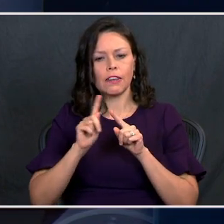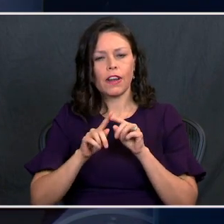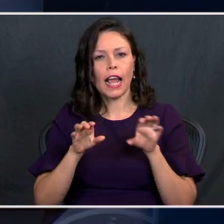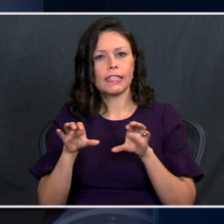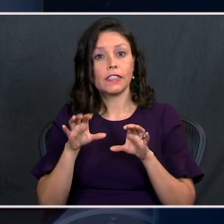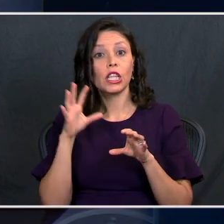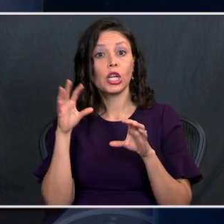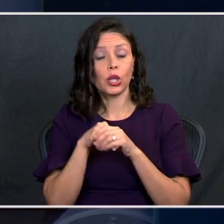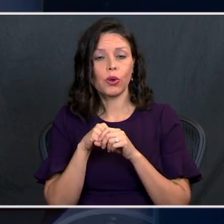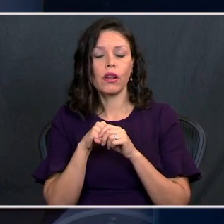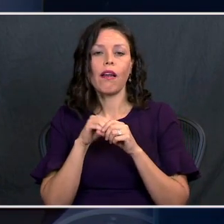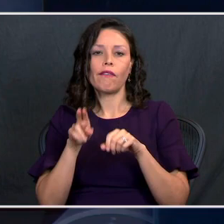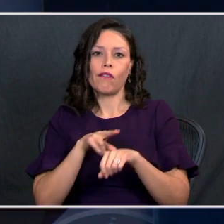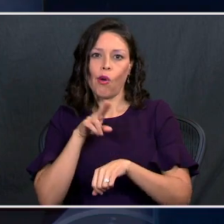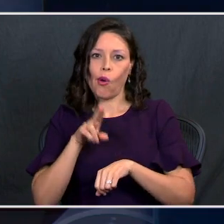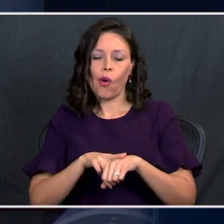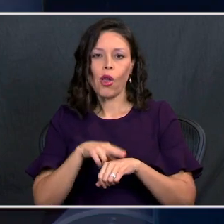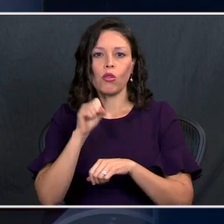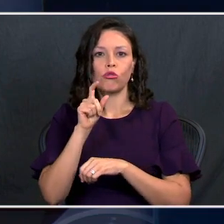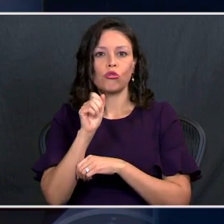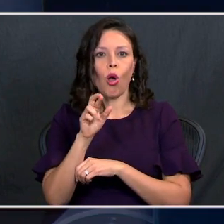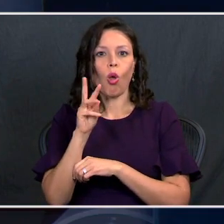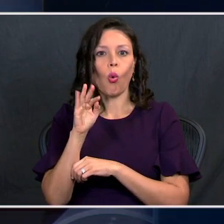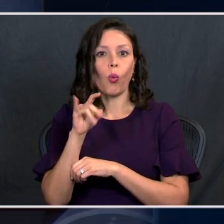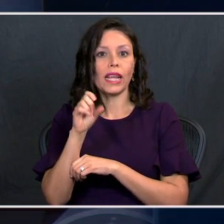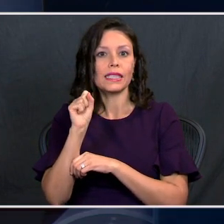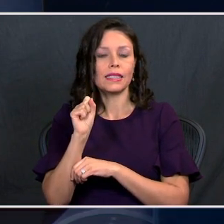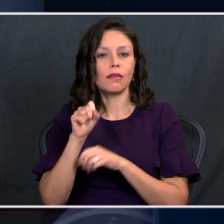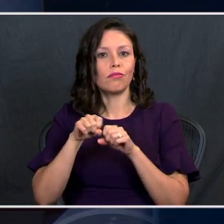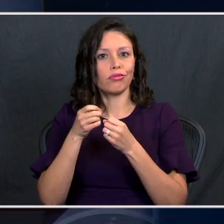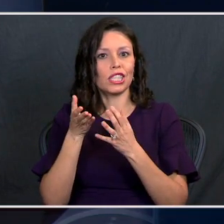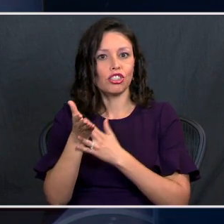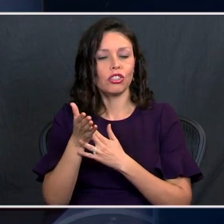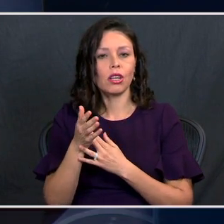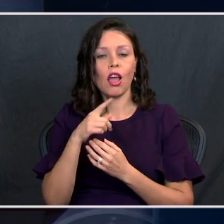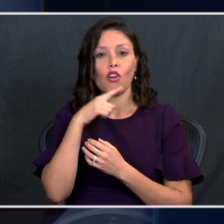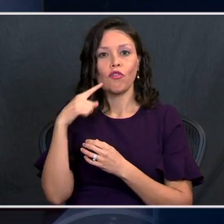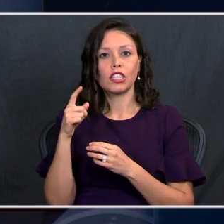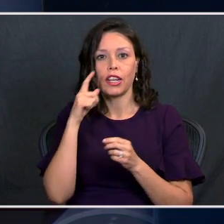including of course the SolarWinds cyber breach, Russian interference in the 2020 election,